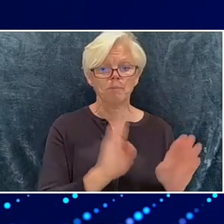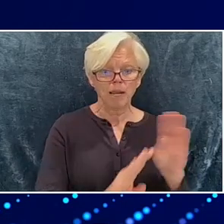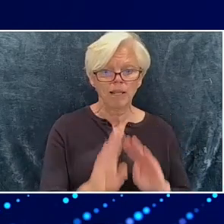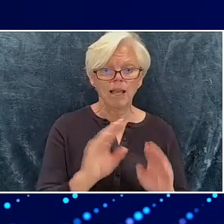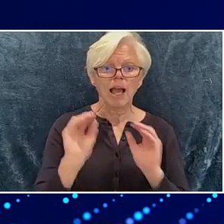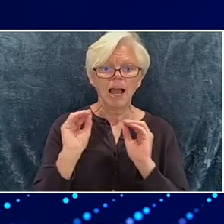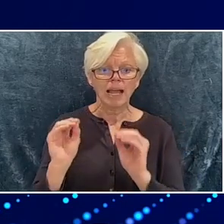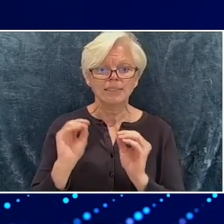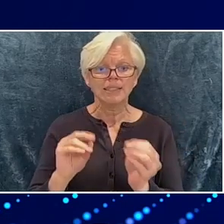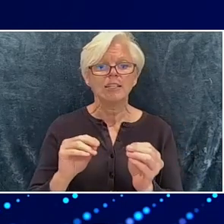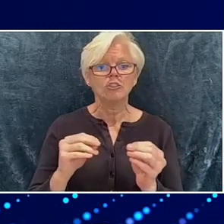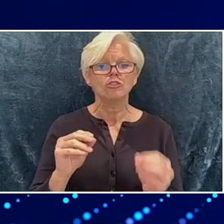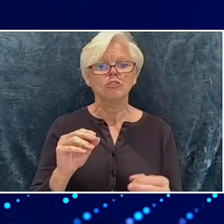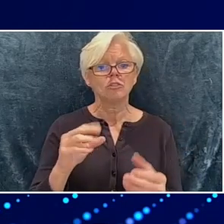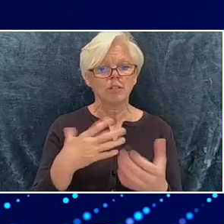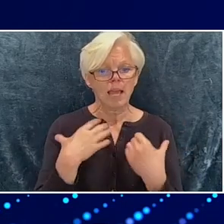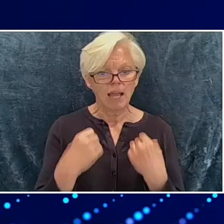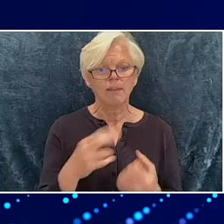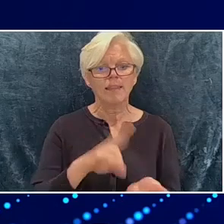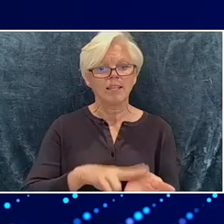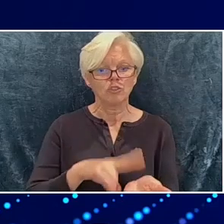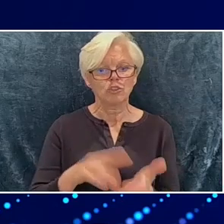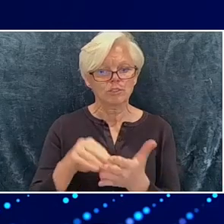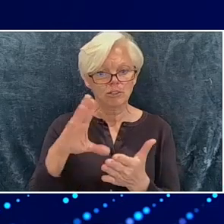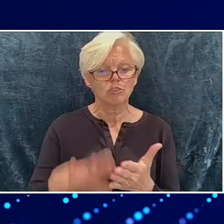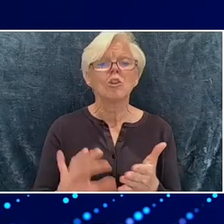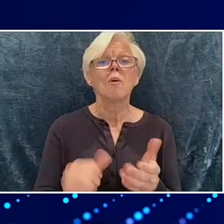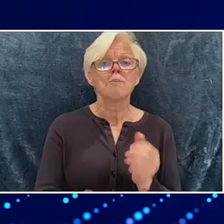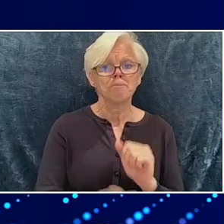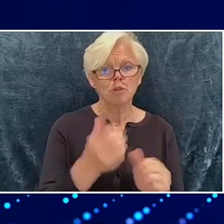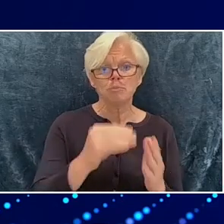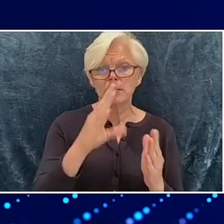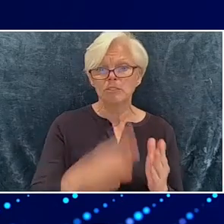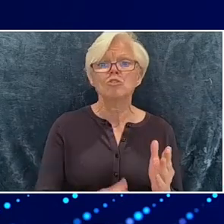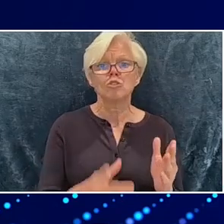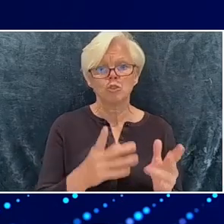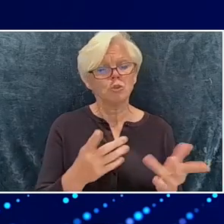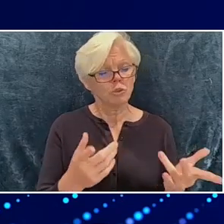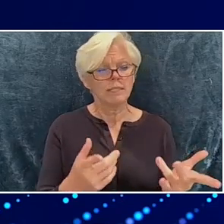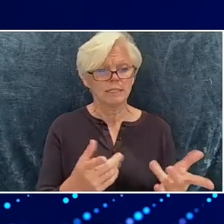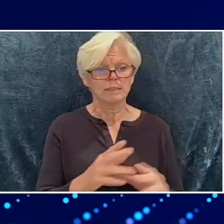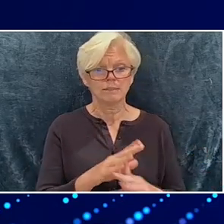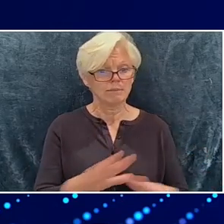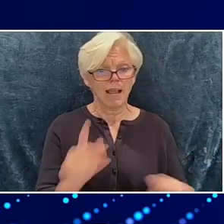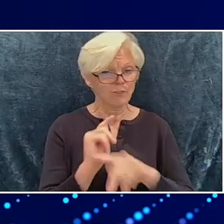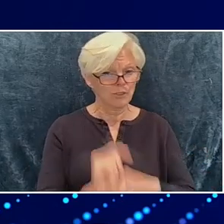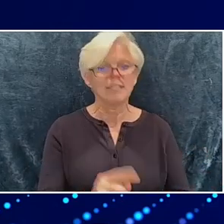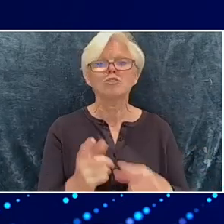are nontraditional students that juggle work, school, and family. Many of my students are also